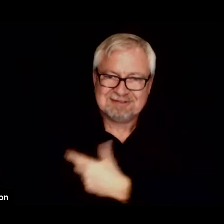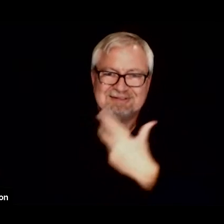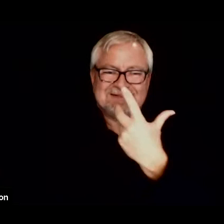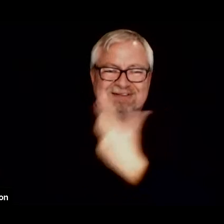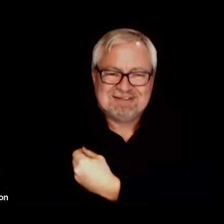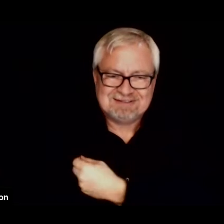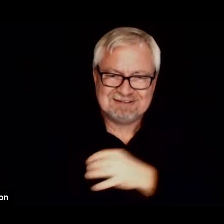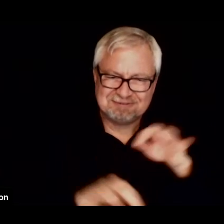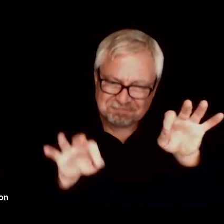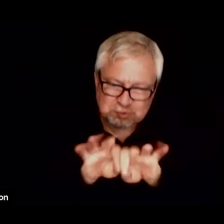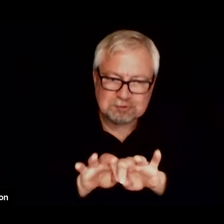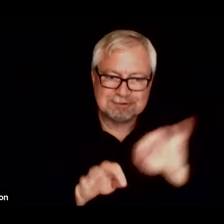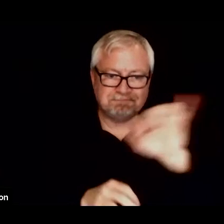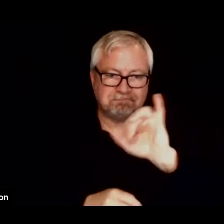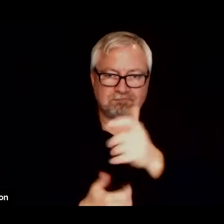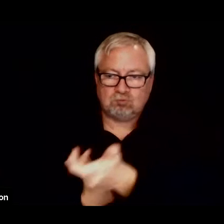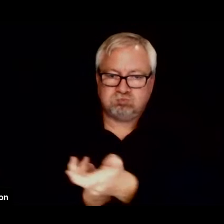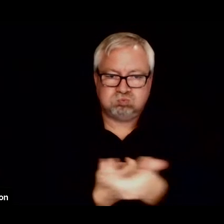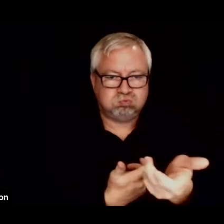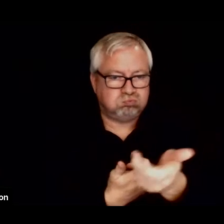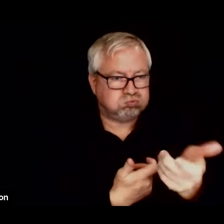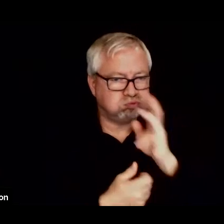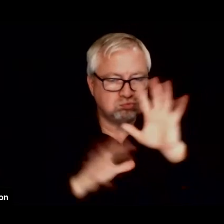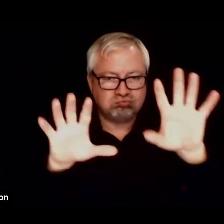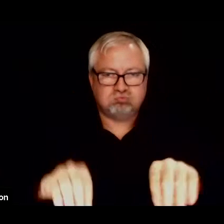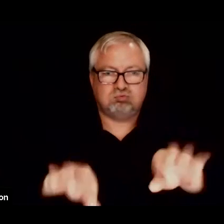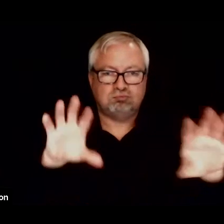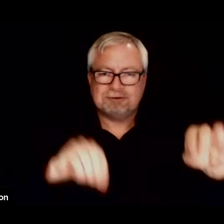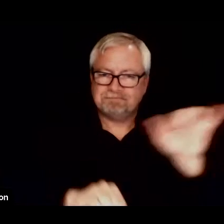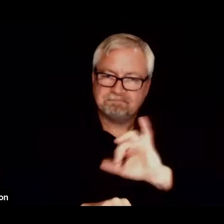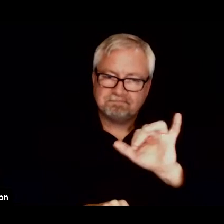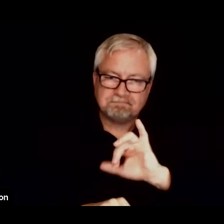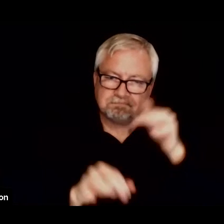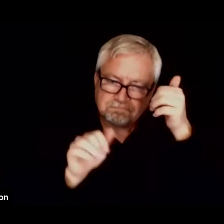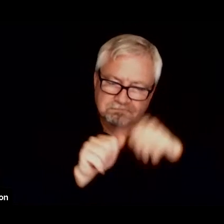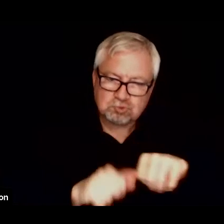the personal responsibility that we all have to help slow the spread of the pandemic